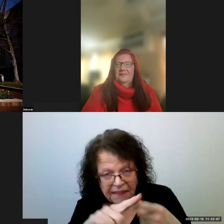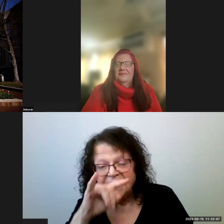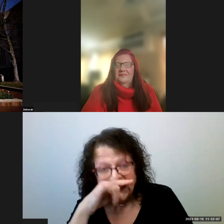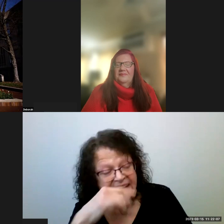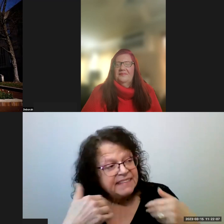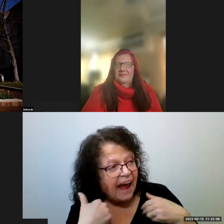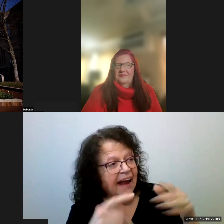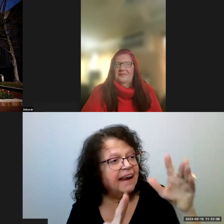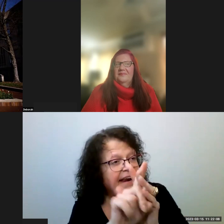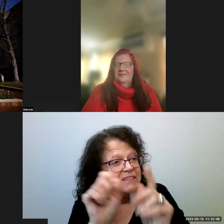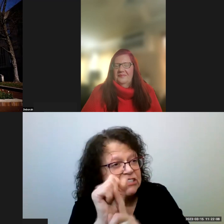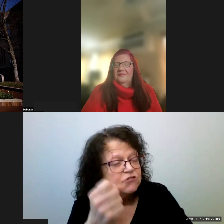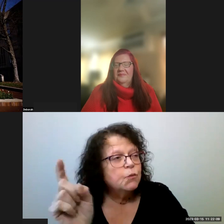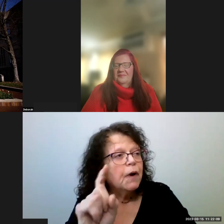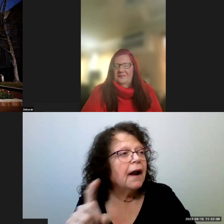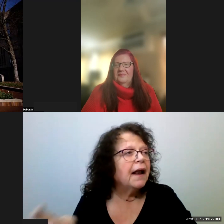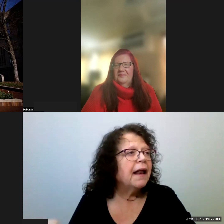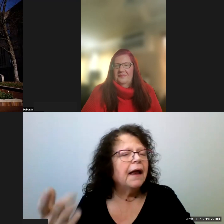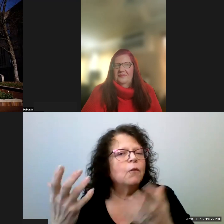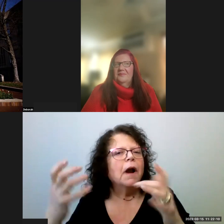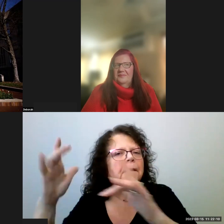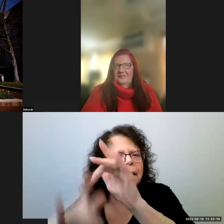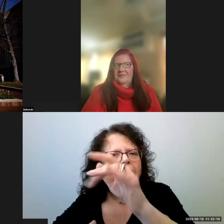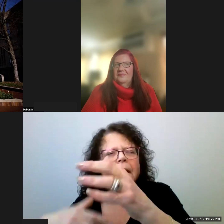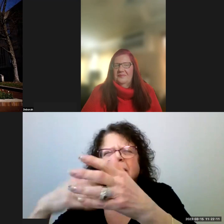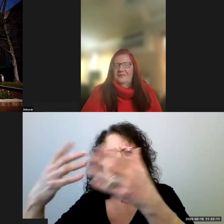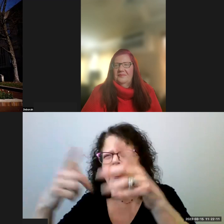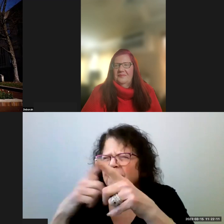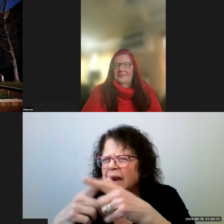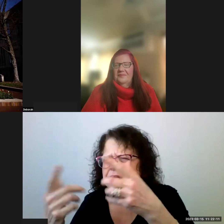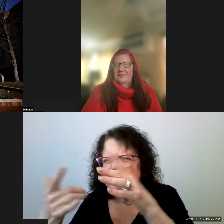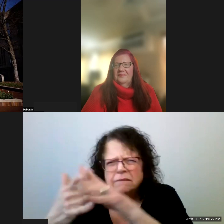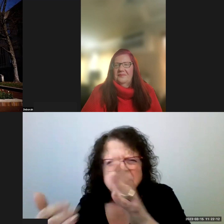to strike out and just can't figure it out why it's them. So parents called me because